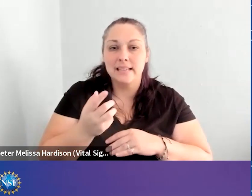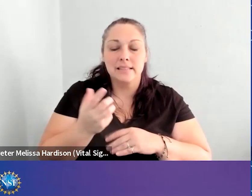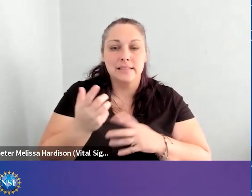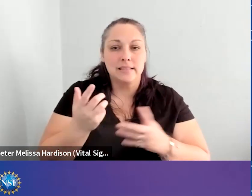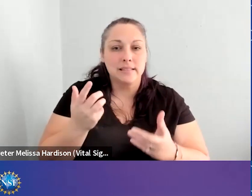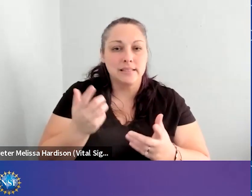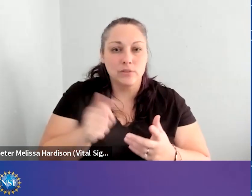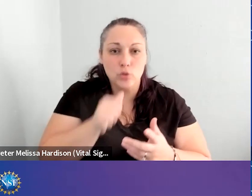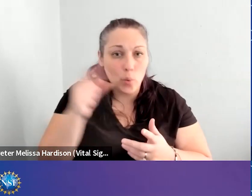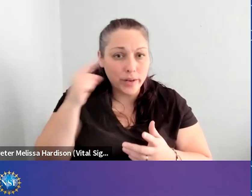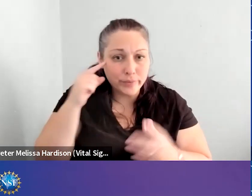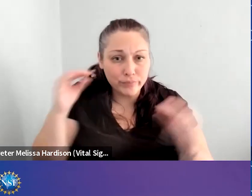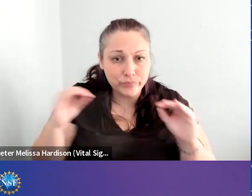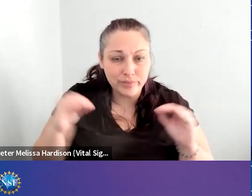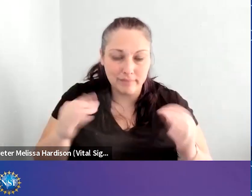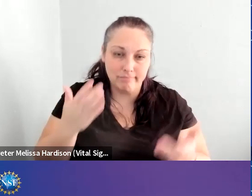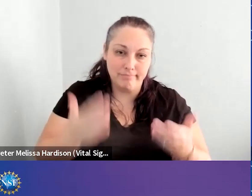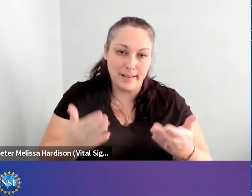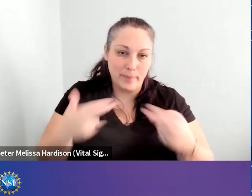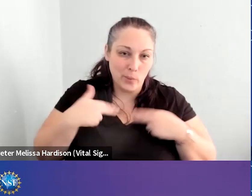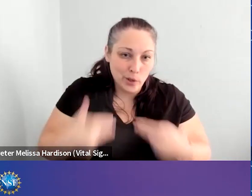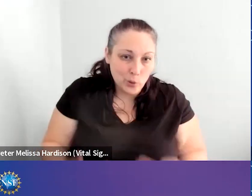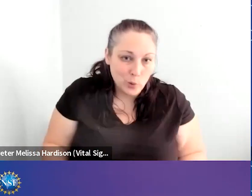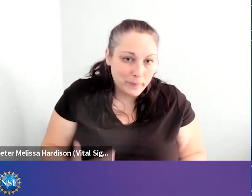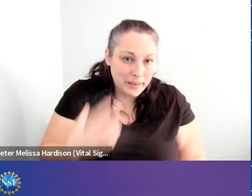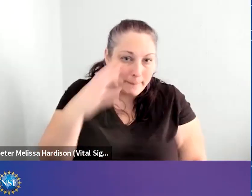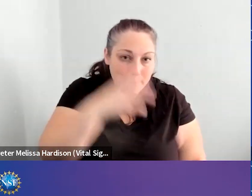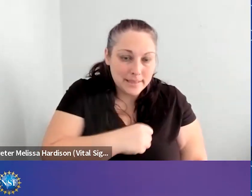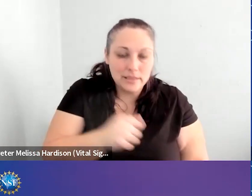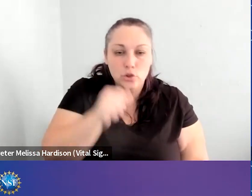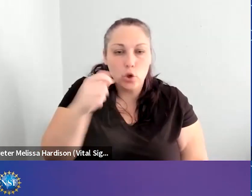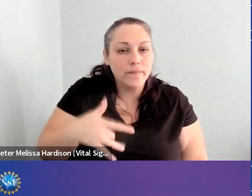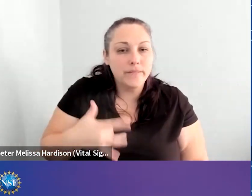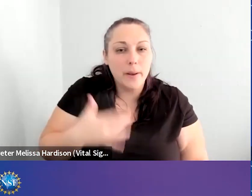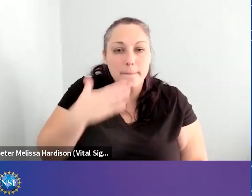Don't feel badly about resending another one, especially to me.